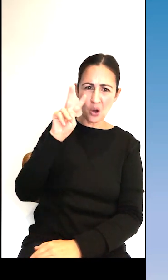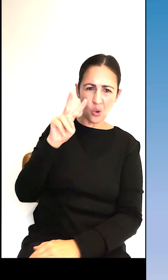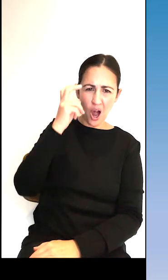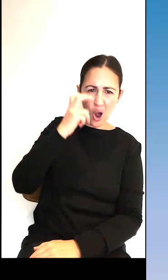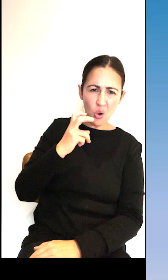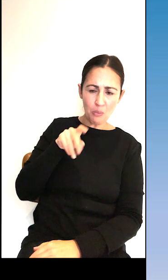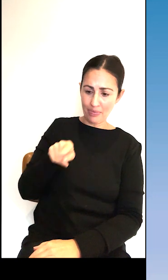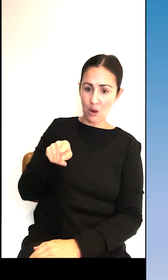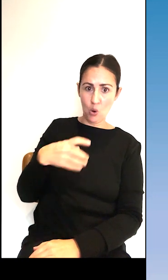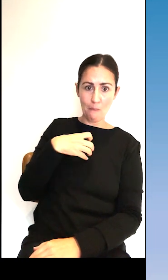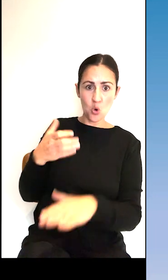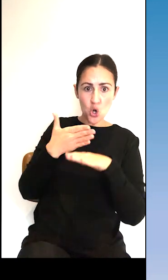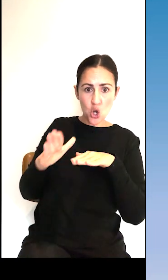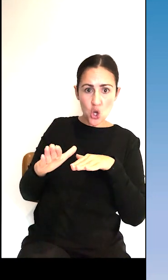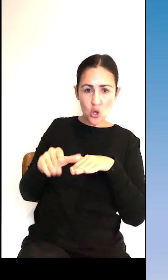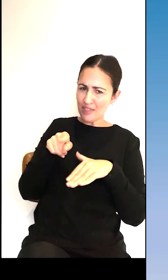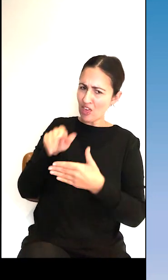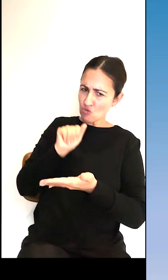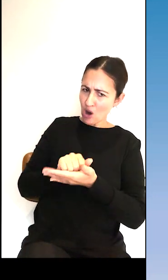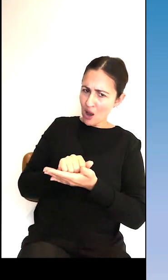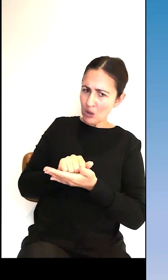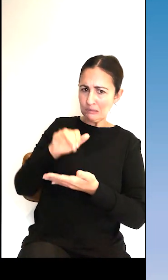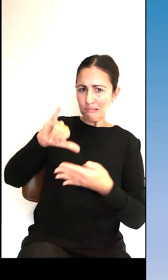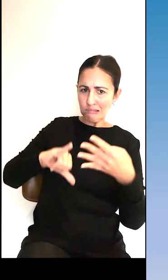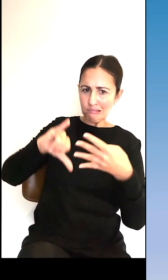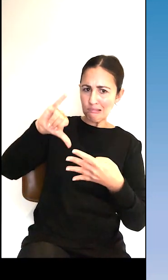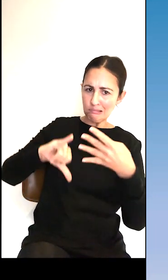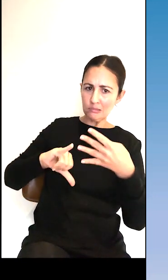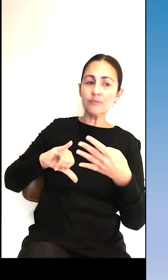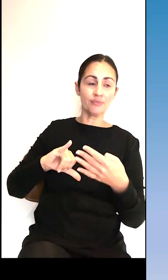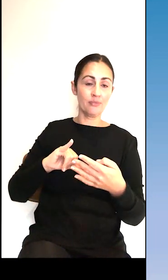you can absolutely remove outdated copies of your advance care plan on your